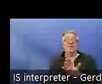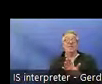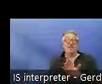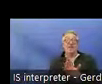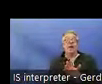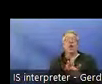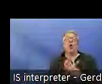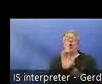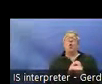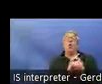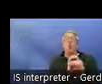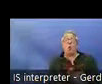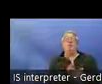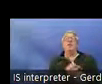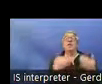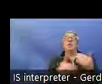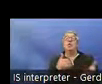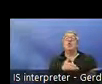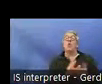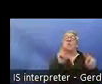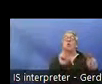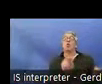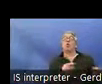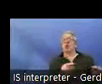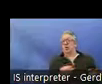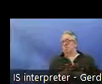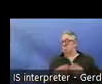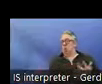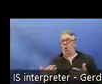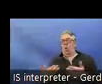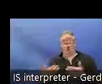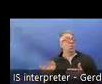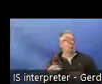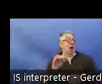That was developed by several organizations, including the International Disability Alliance